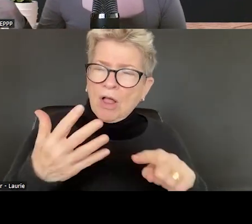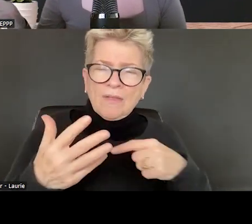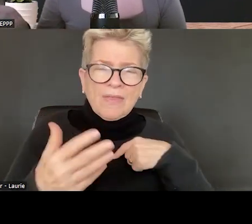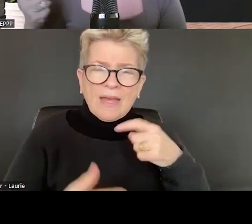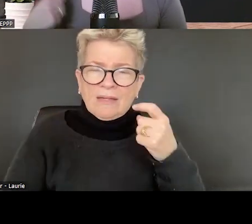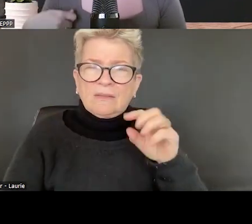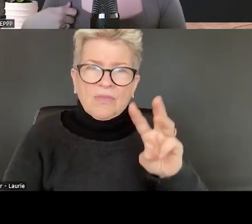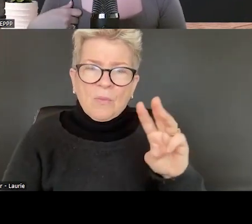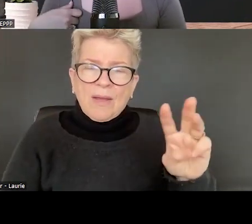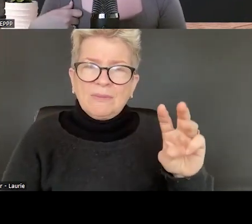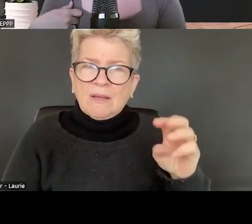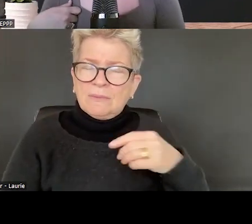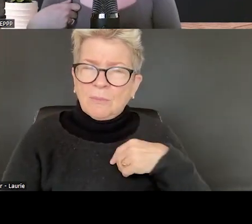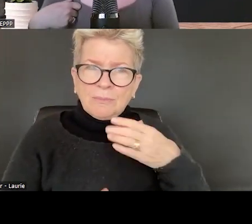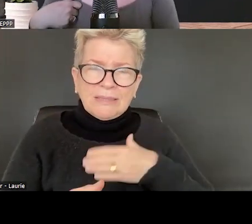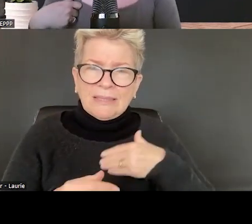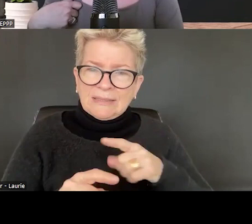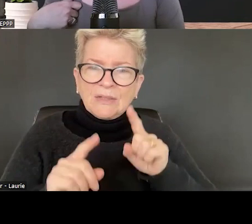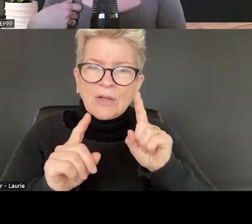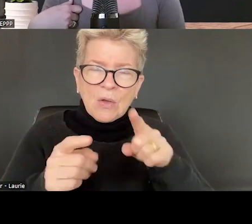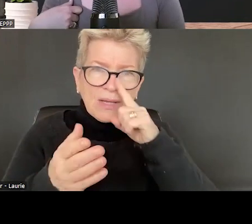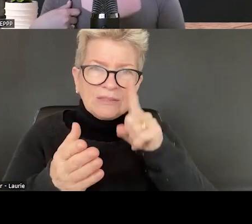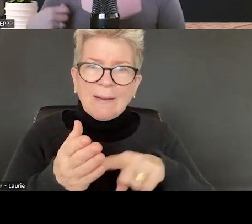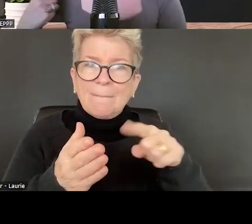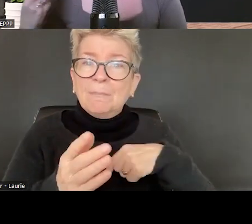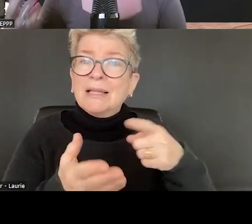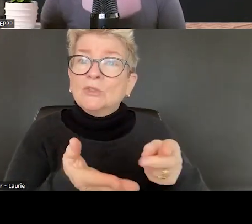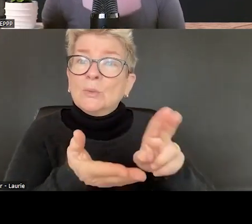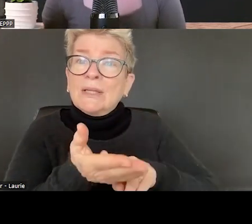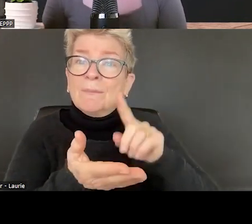it out and sign up for our newsletter so you can hear about the different training